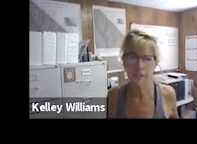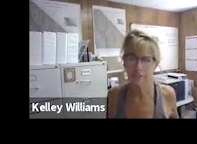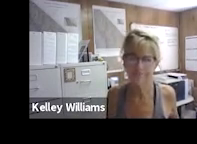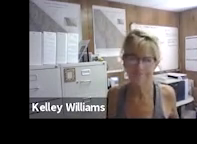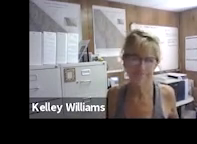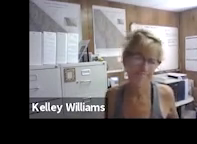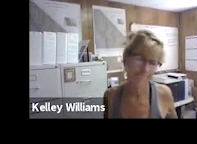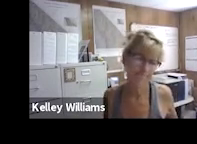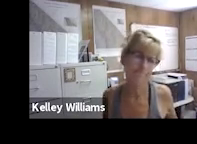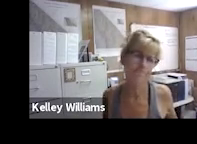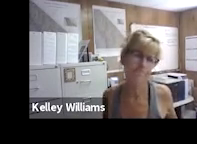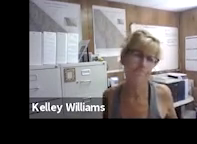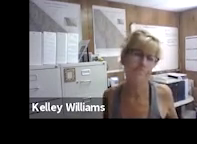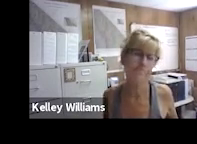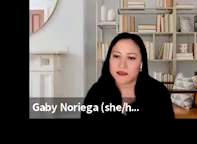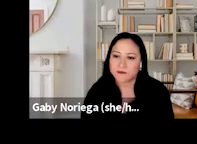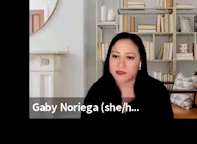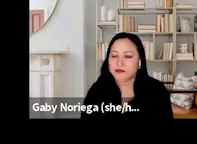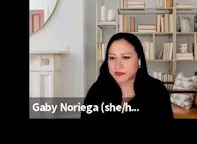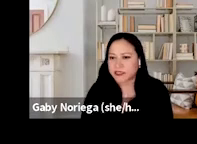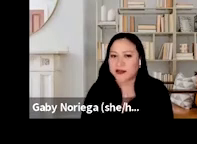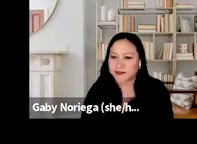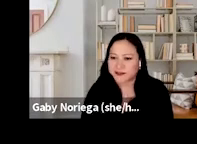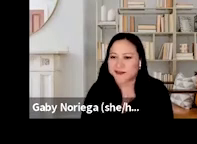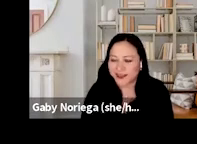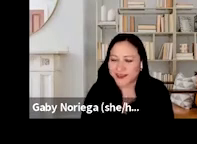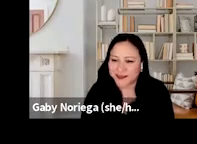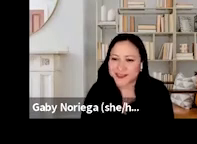Kelley Williams: I will continue to encourage the educational piece Thank you so much.